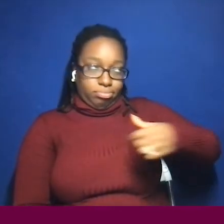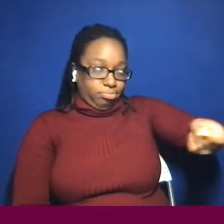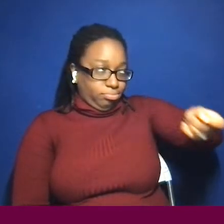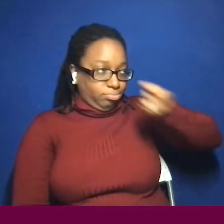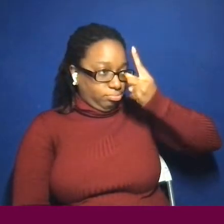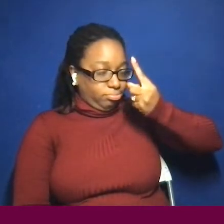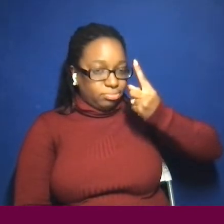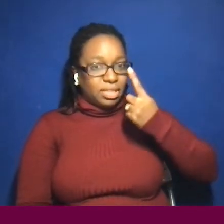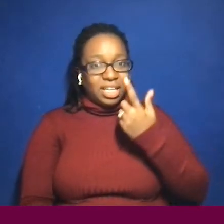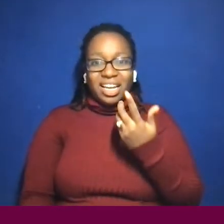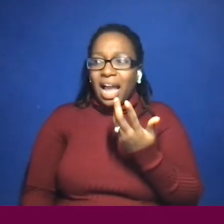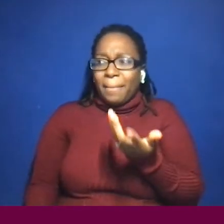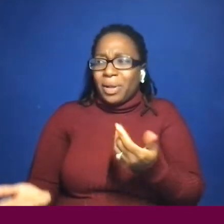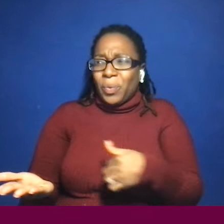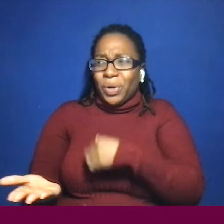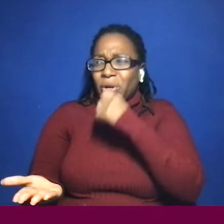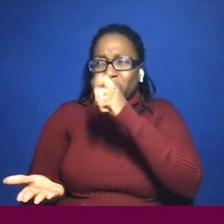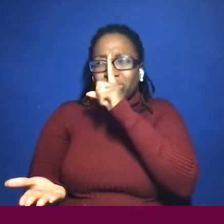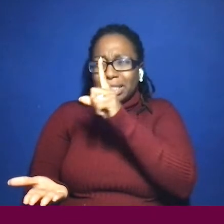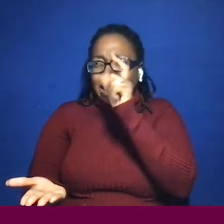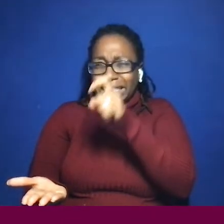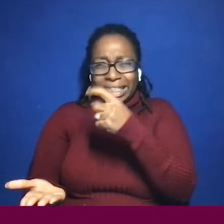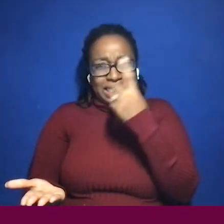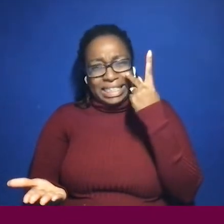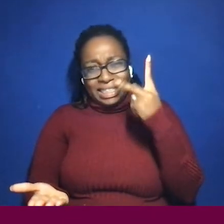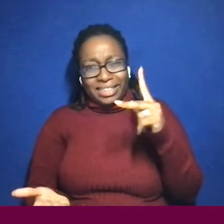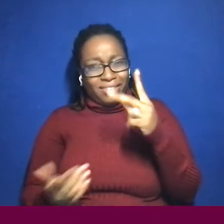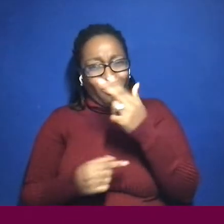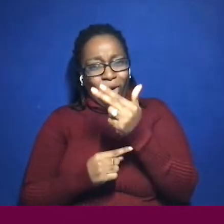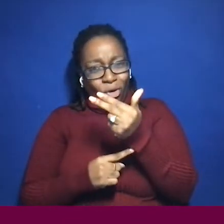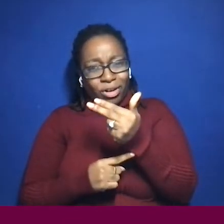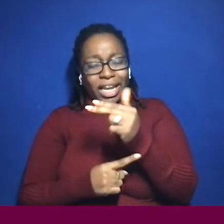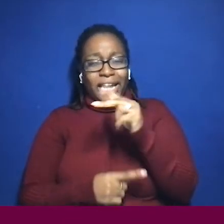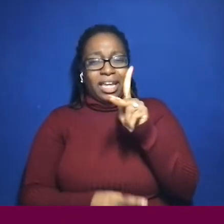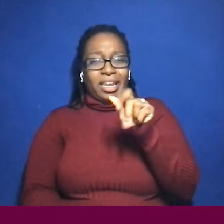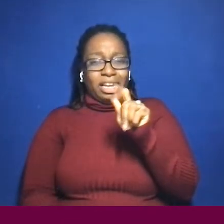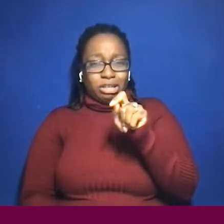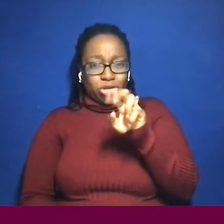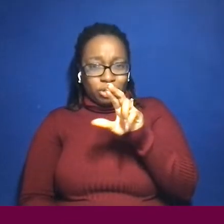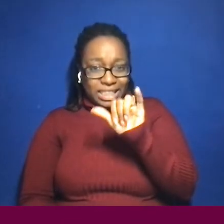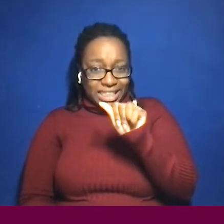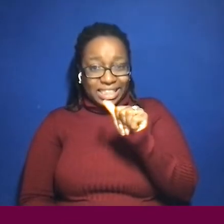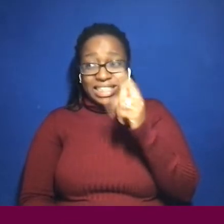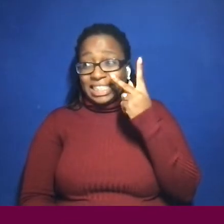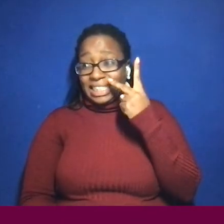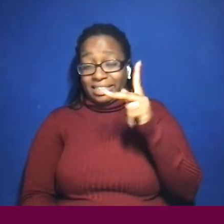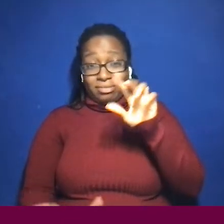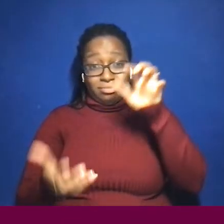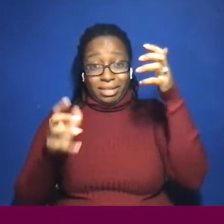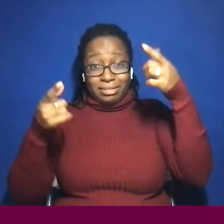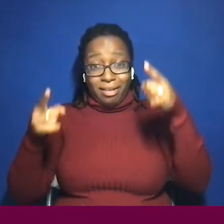a very, very notable, and in some ways, extreme example of a disaster in this country. But as